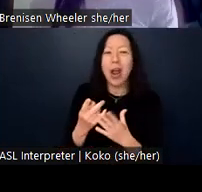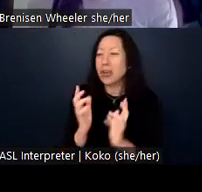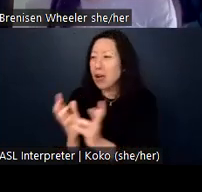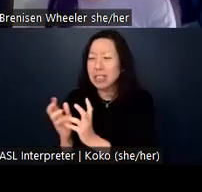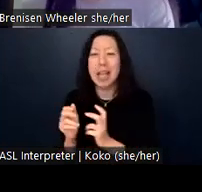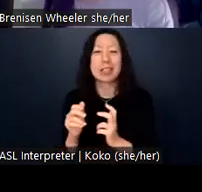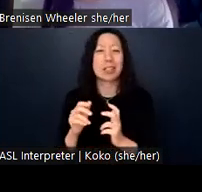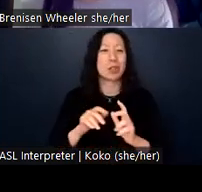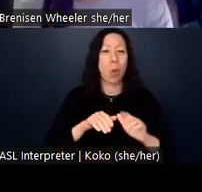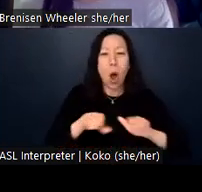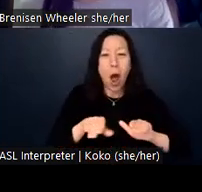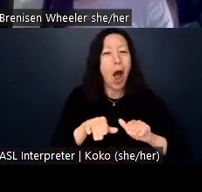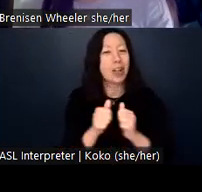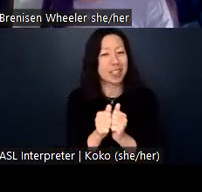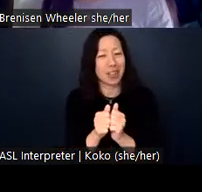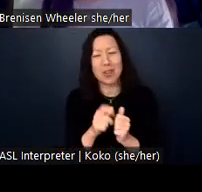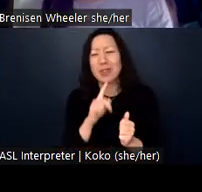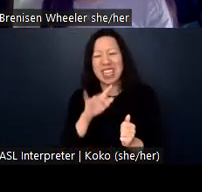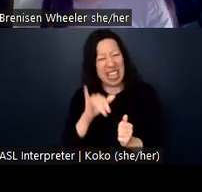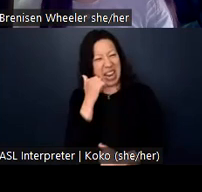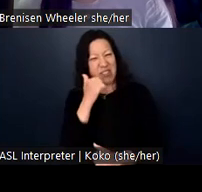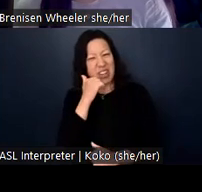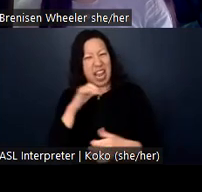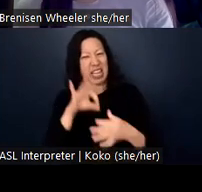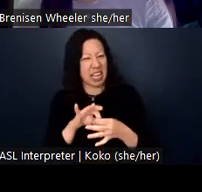long way, and so we'll close out. 13:19:21 The slide with the single voice full.